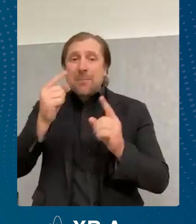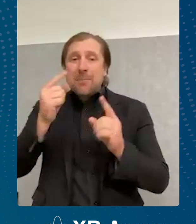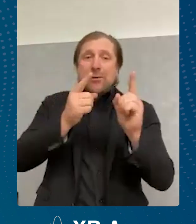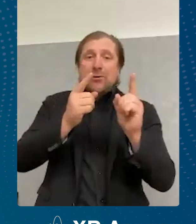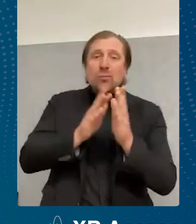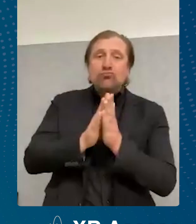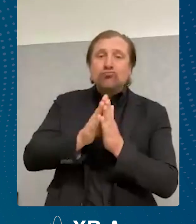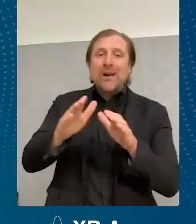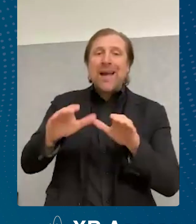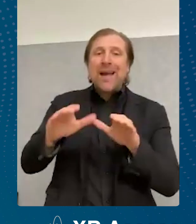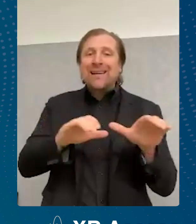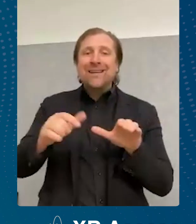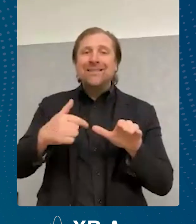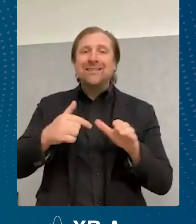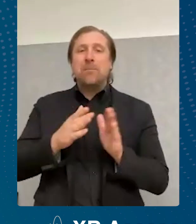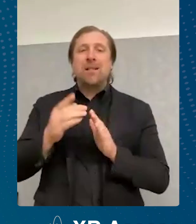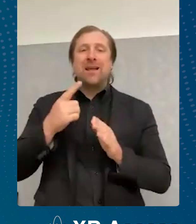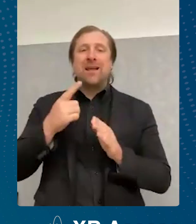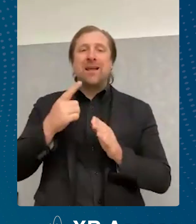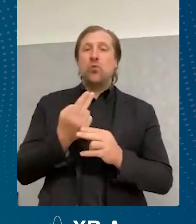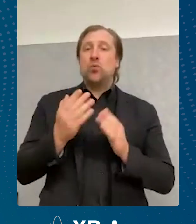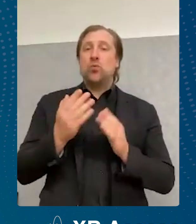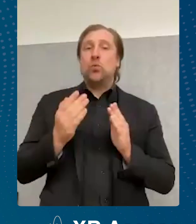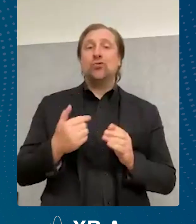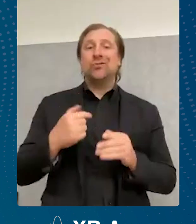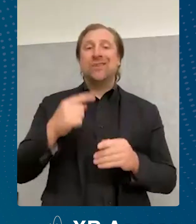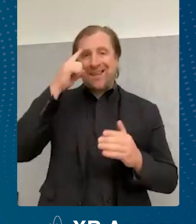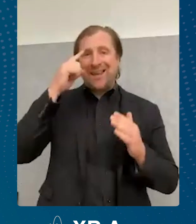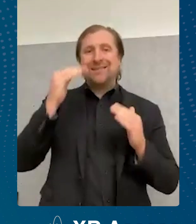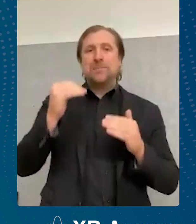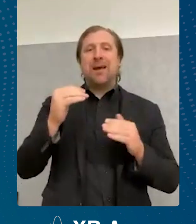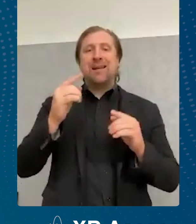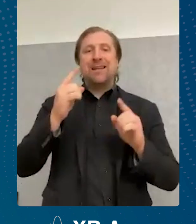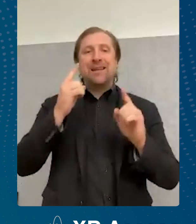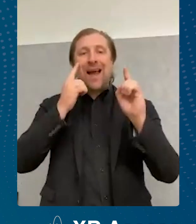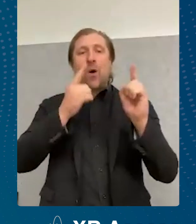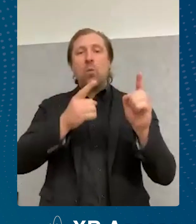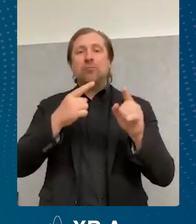I planned for users and the expected outcomes are aligned together.